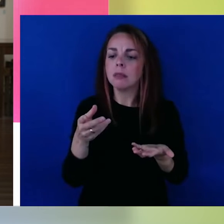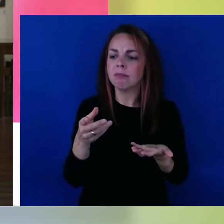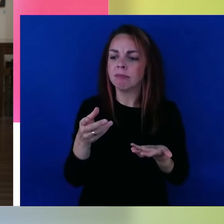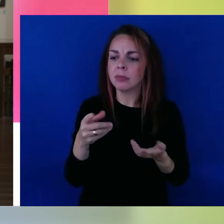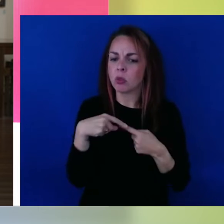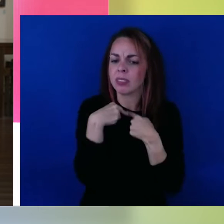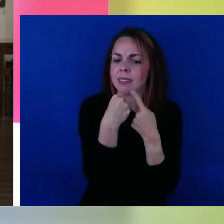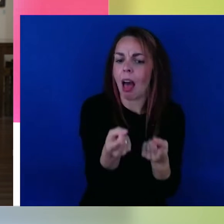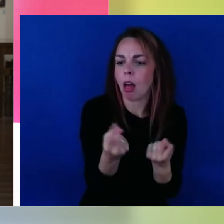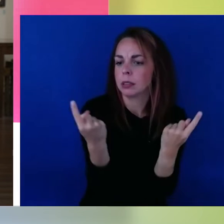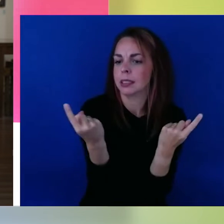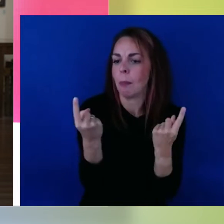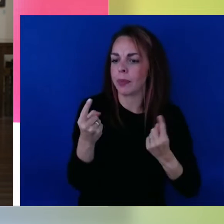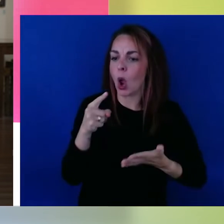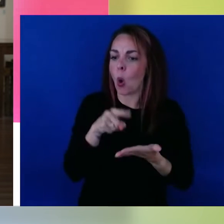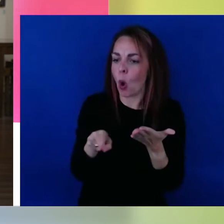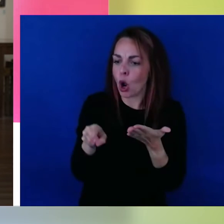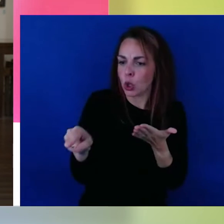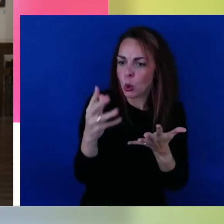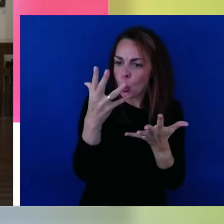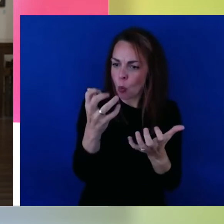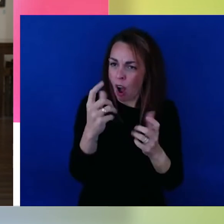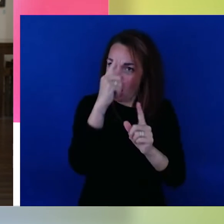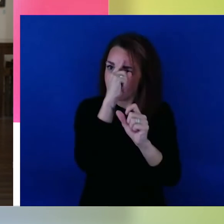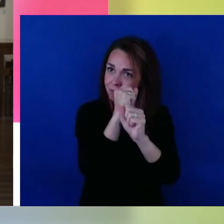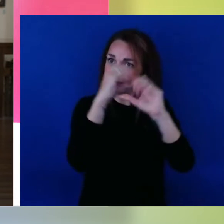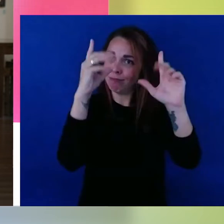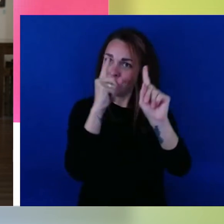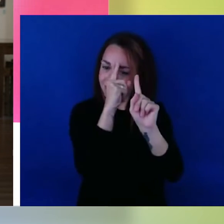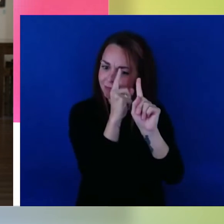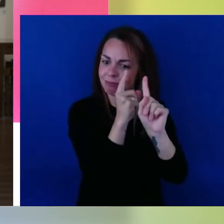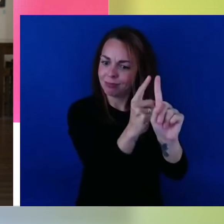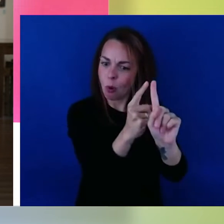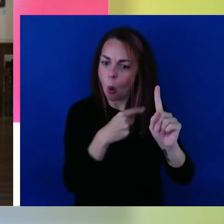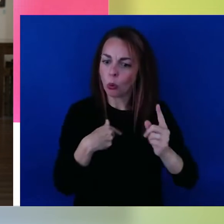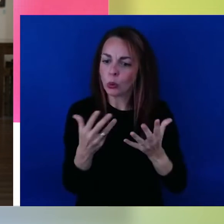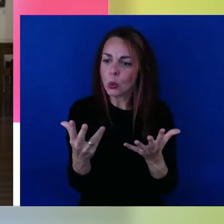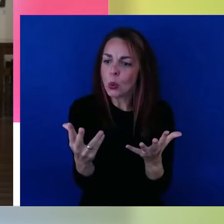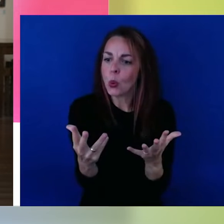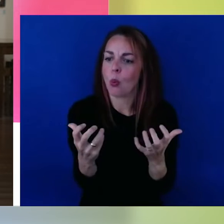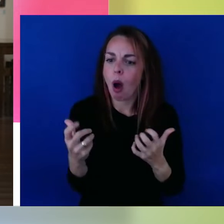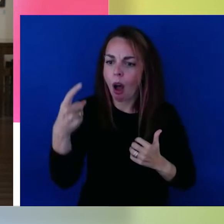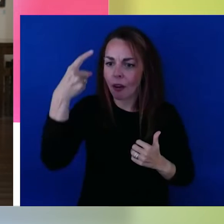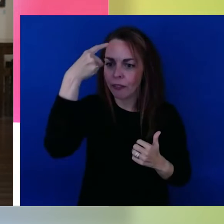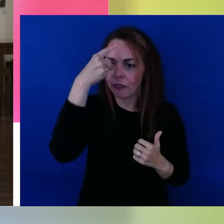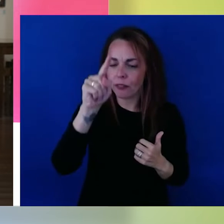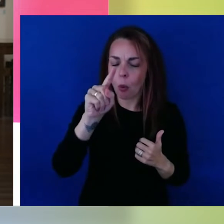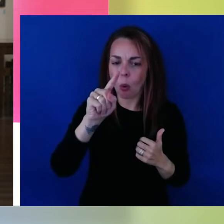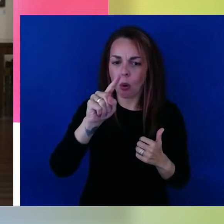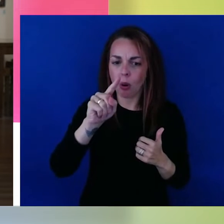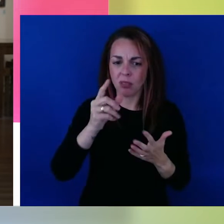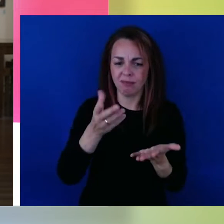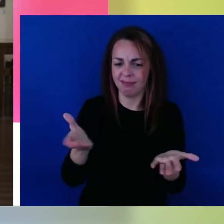What is it that you want to see? What is it that you would like to see for the rest of the pals around there